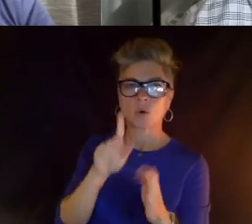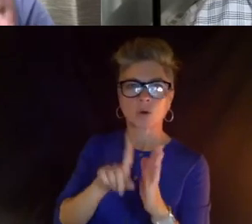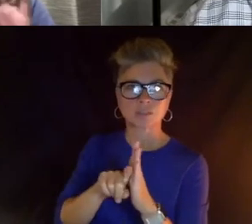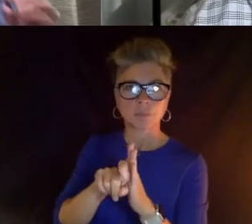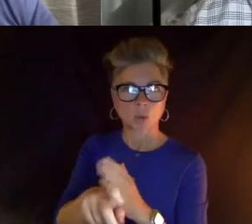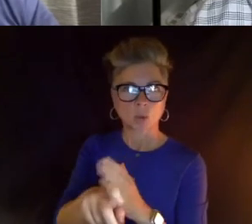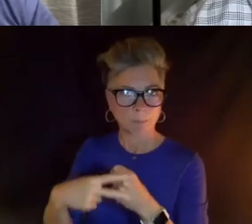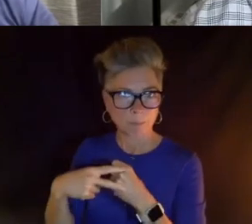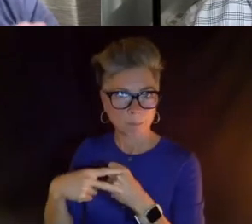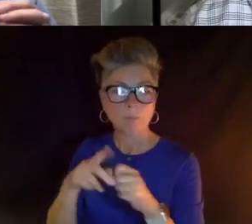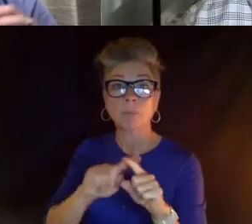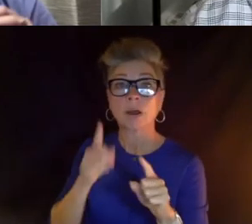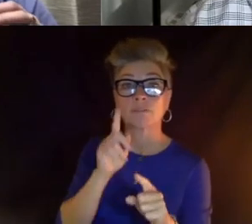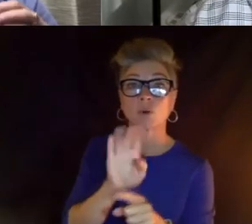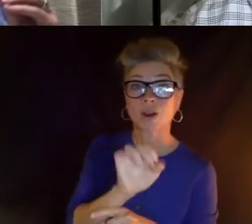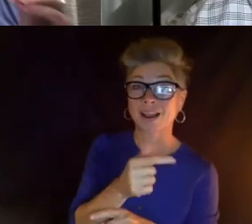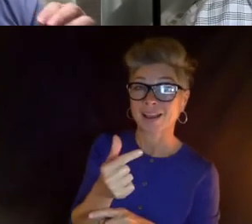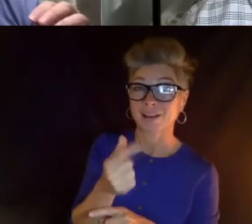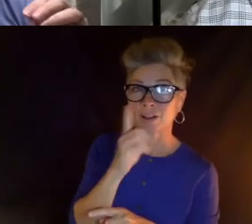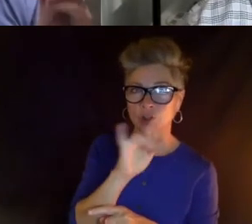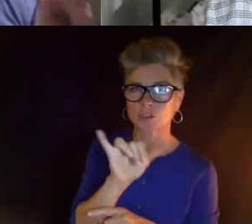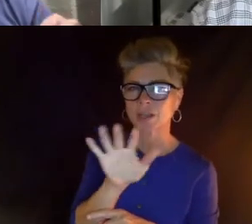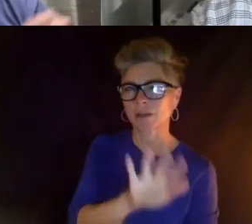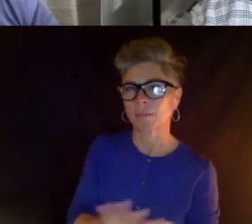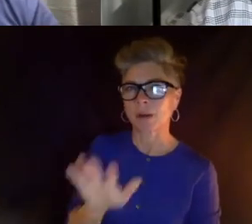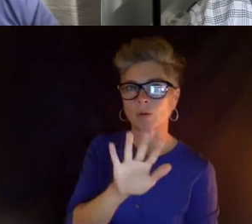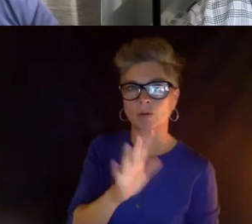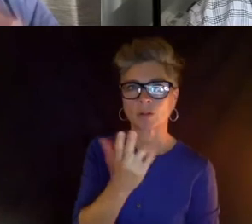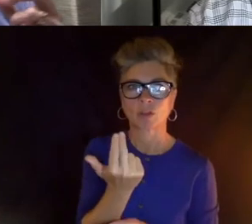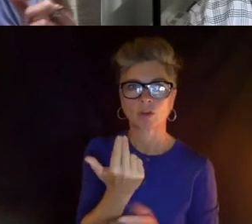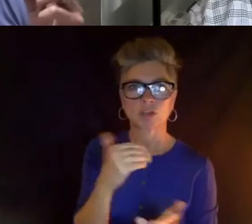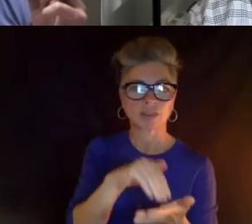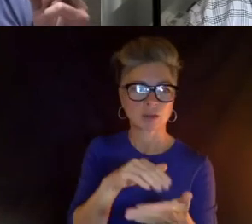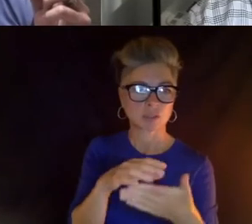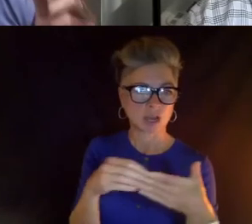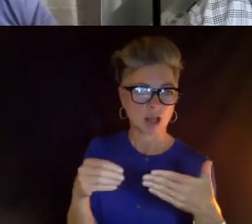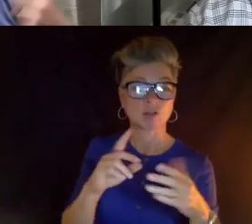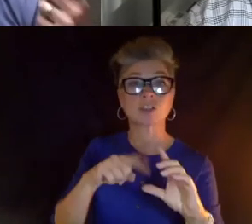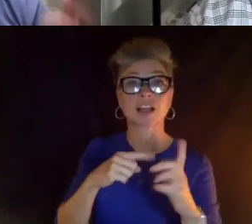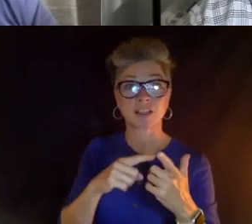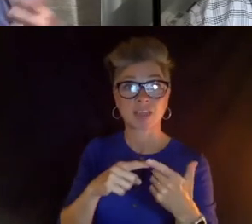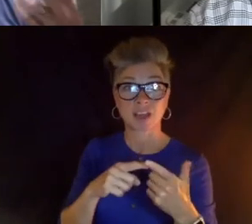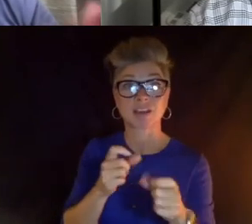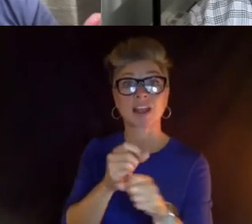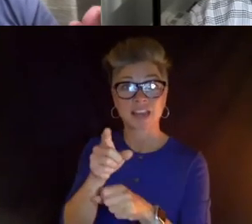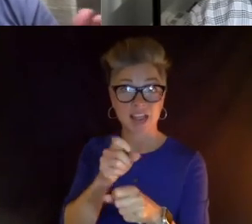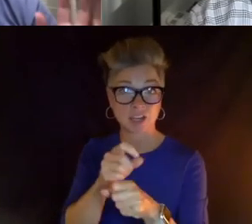but for egg preservation it looks to be about $13,000 and then a yearly cost to maintain those eggs.